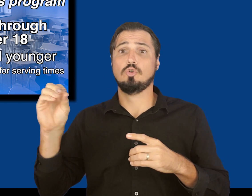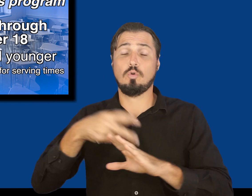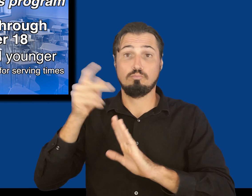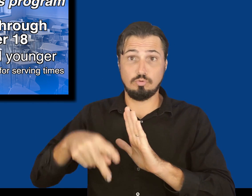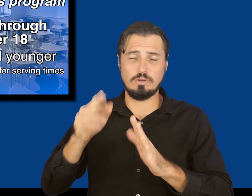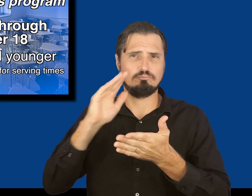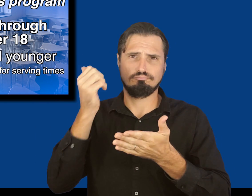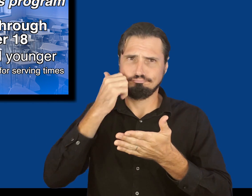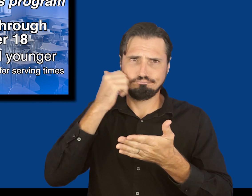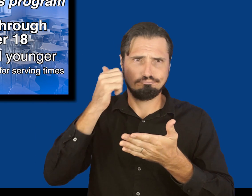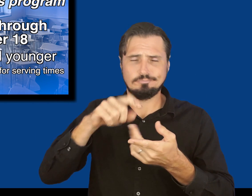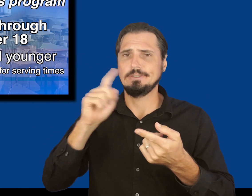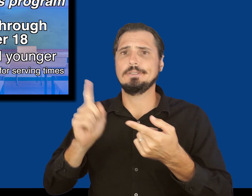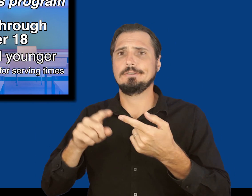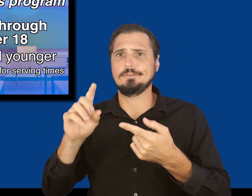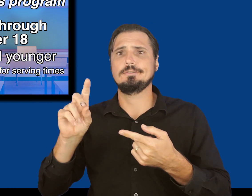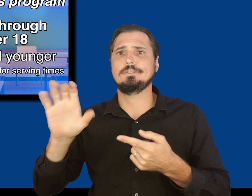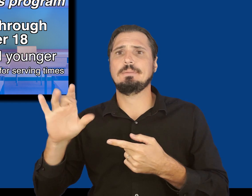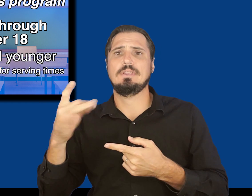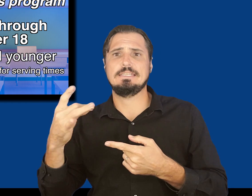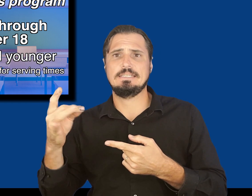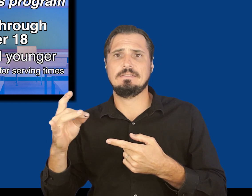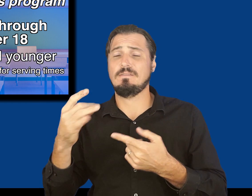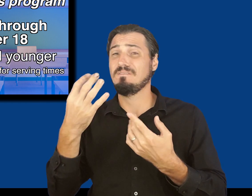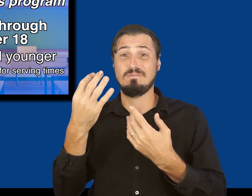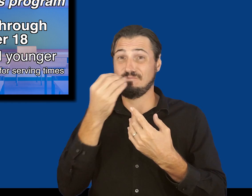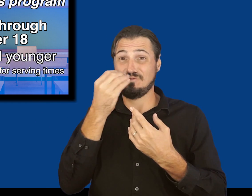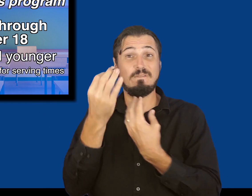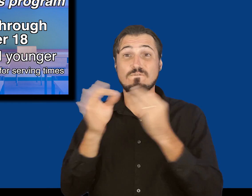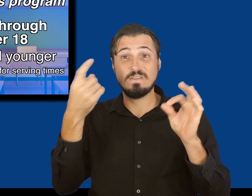The program provides free meals to children ages 18